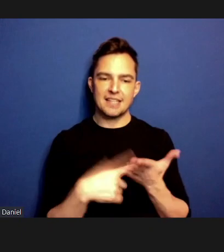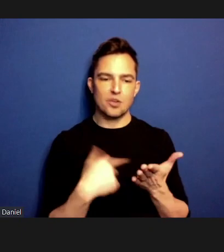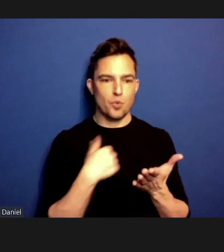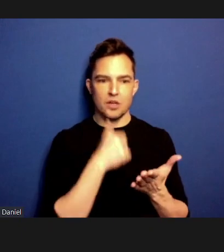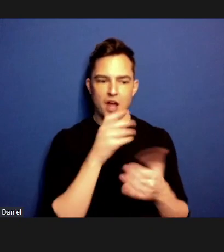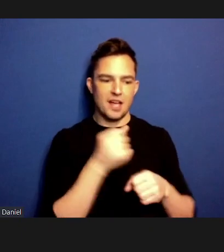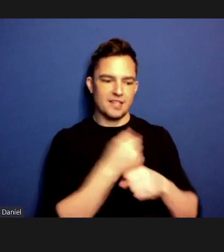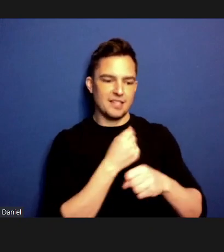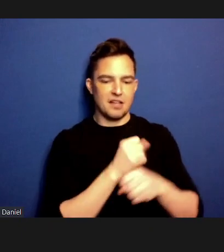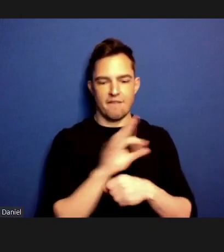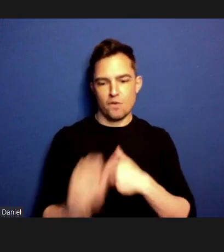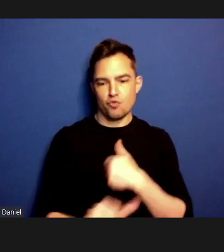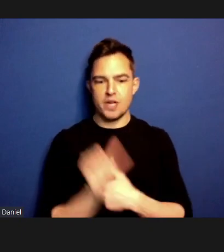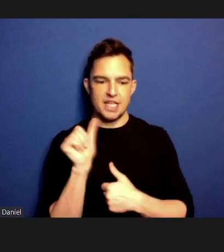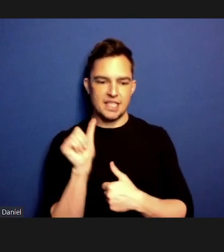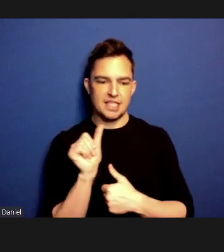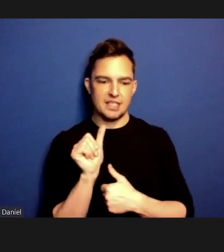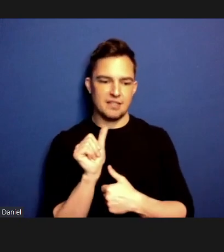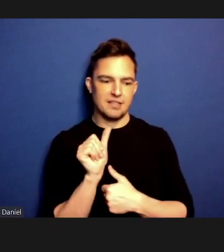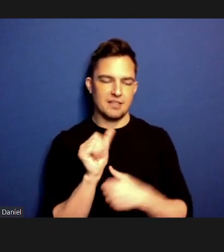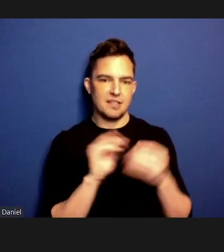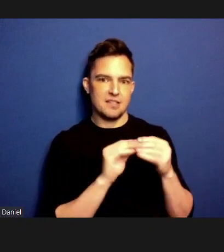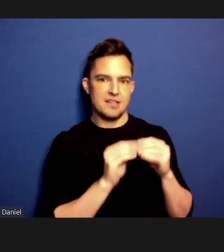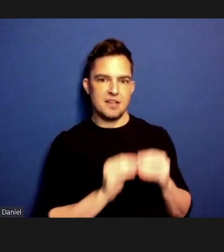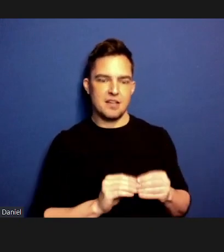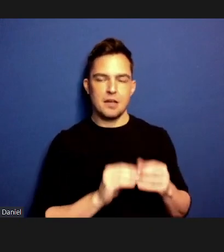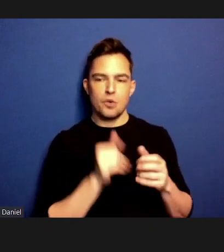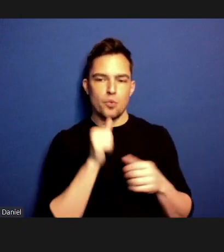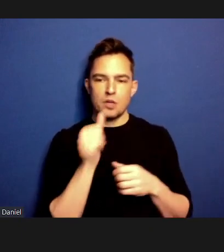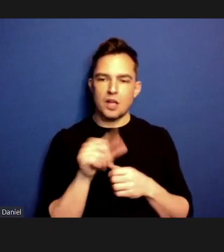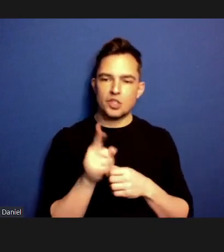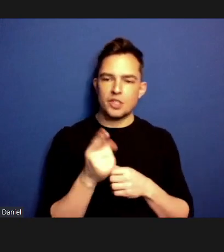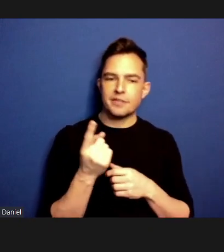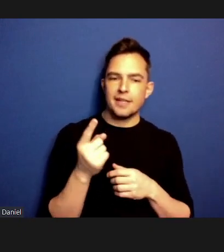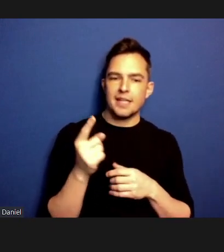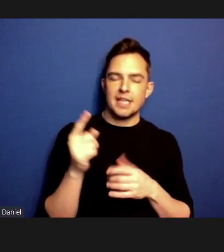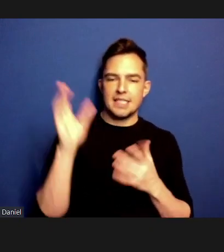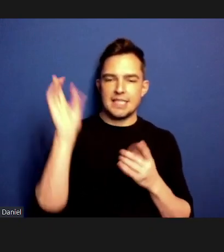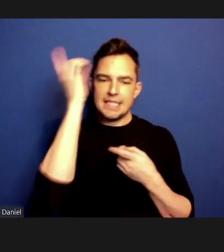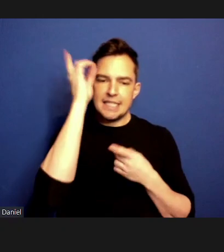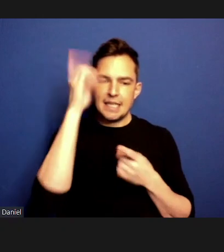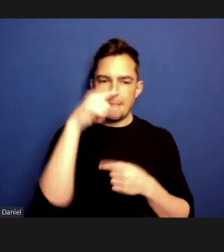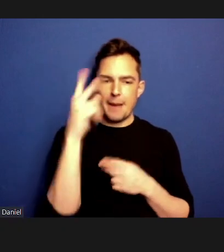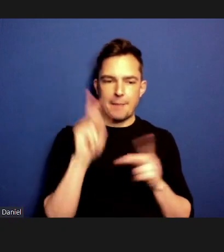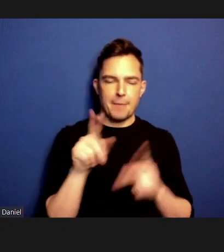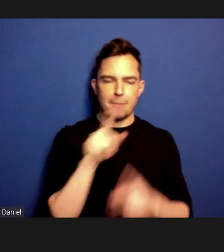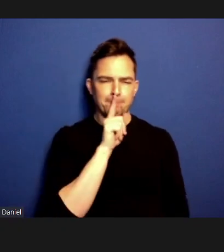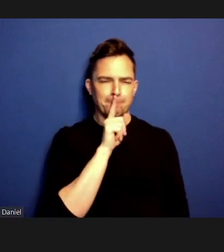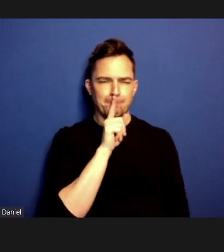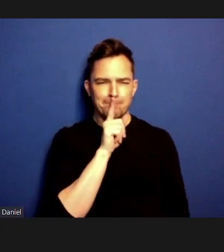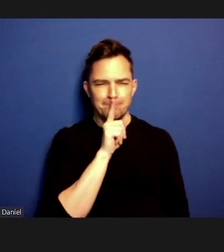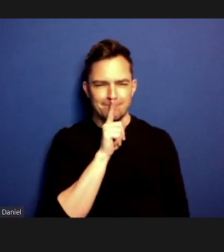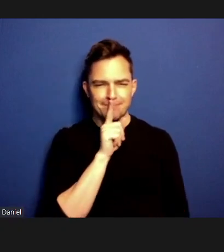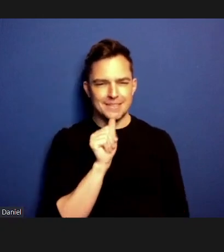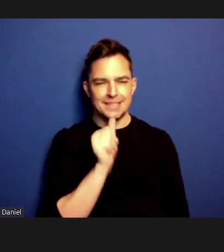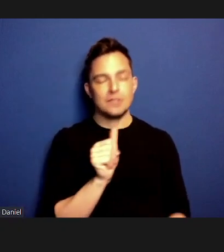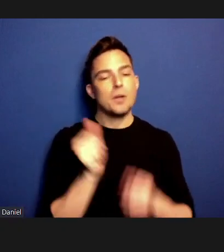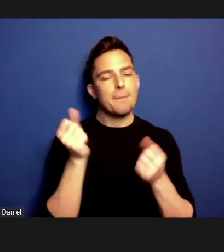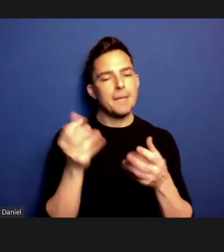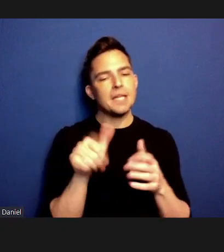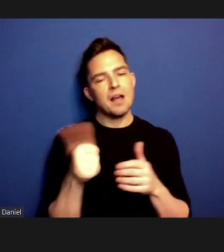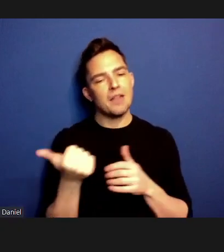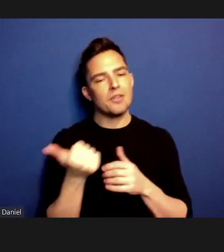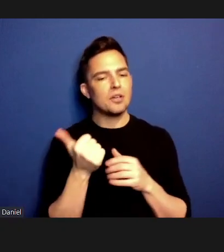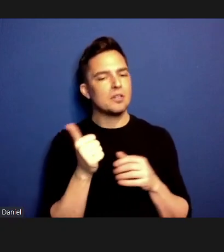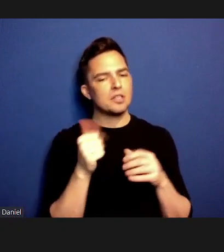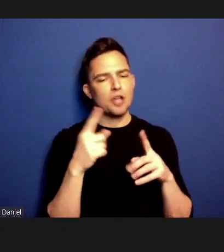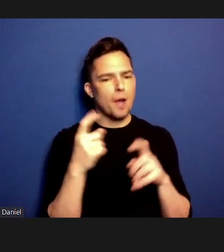We're not just diseased black people. There are many more complex realities. There's also